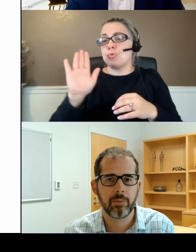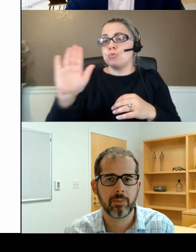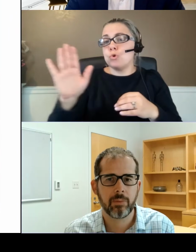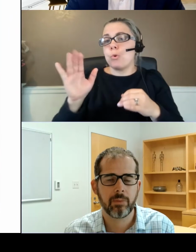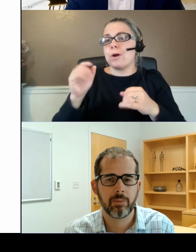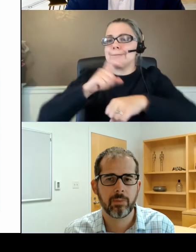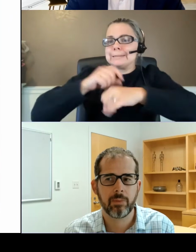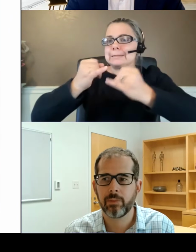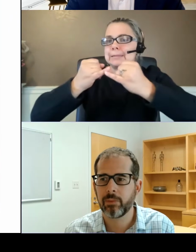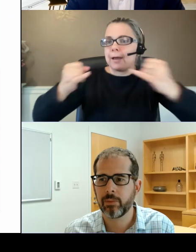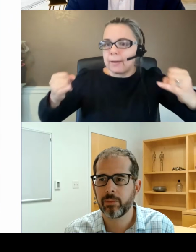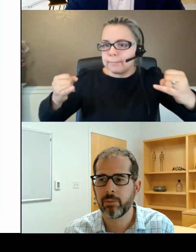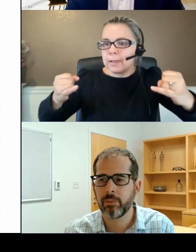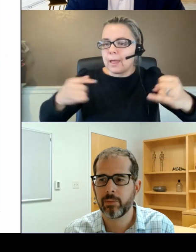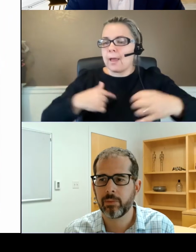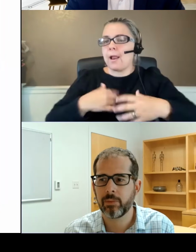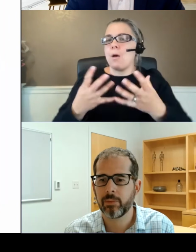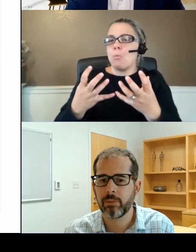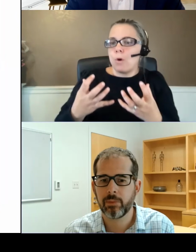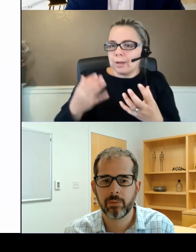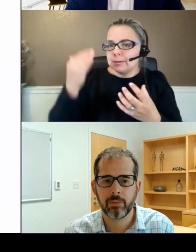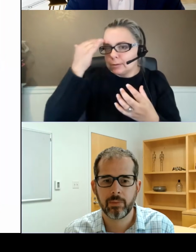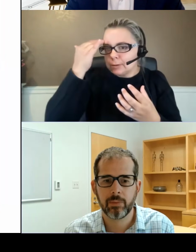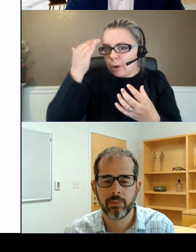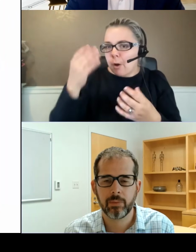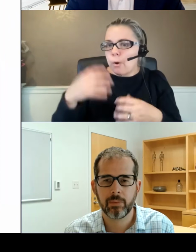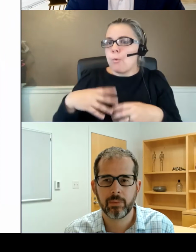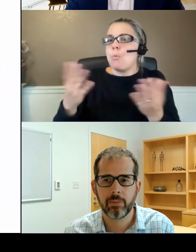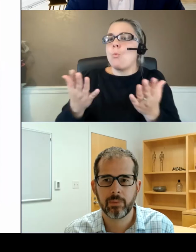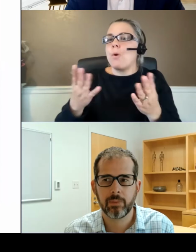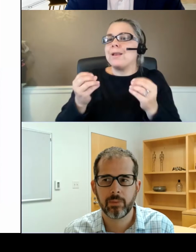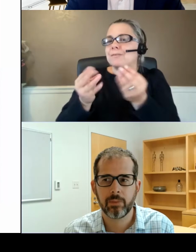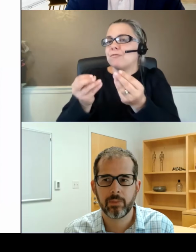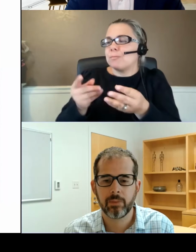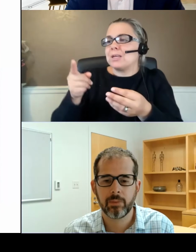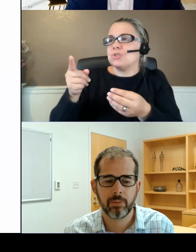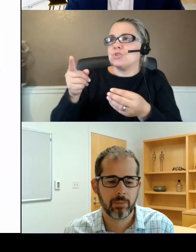You know? Or what what more information that you need to understand the problem? What can